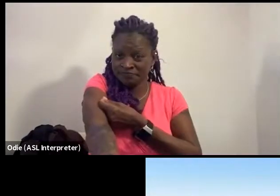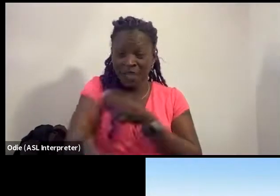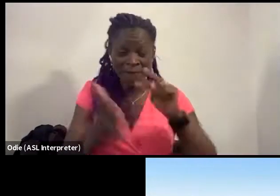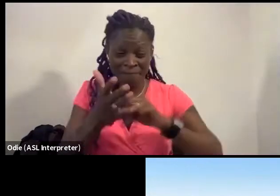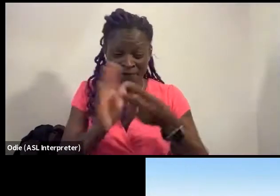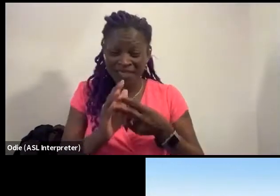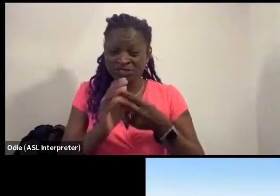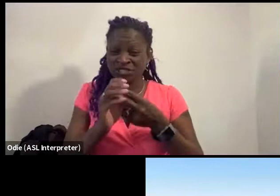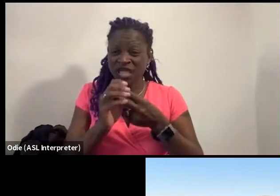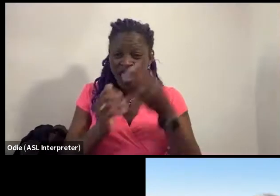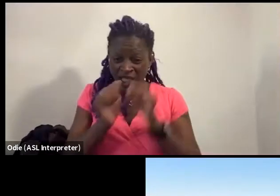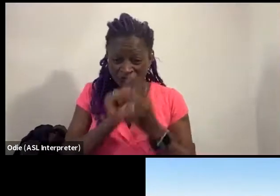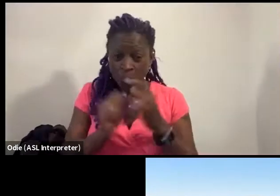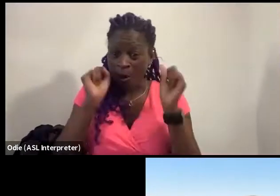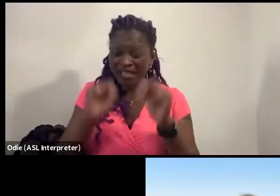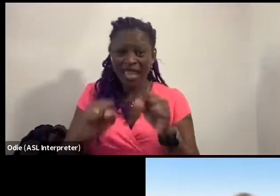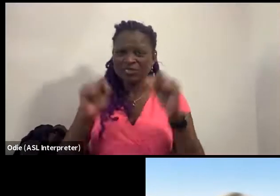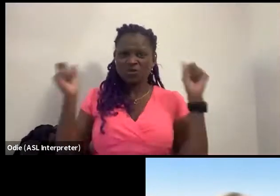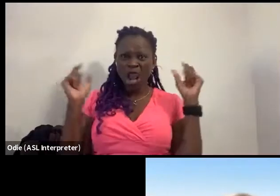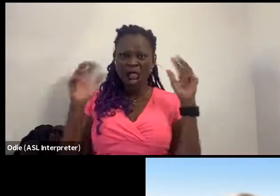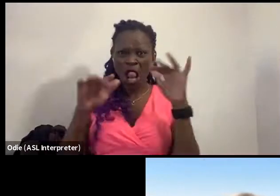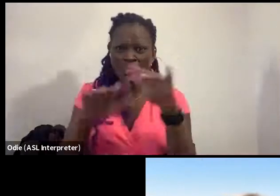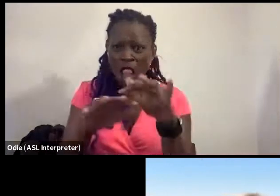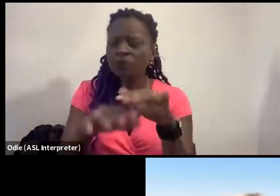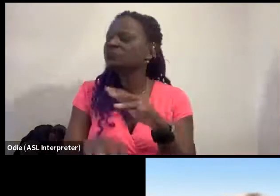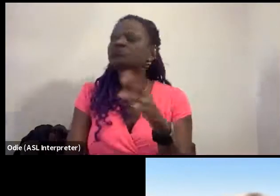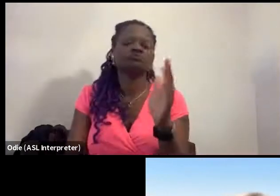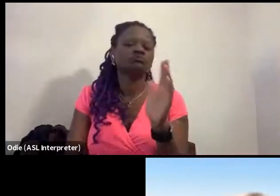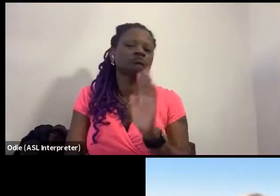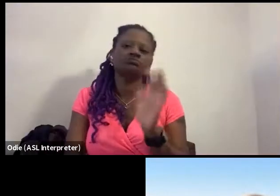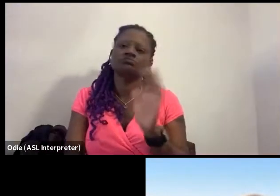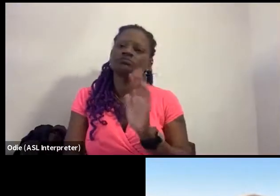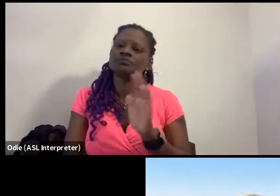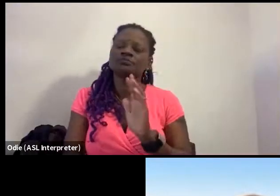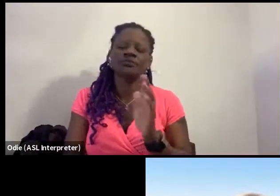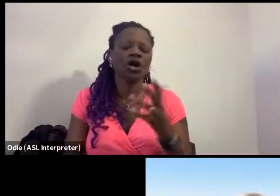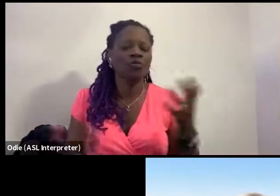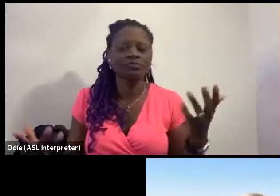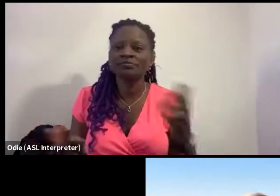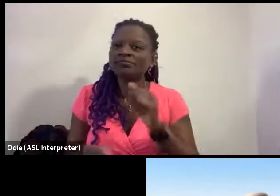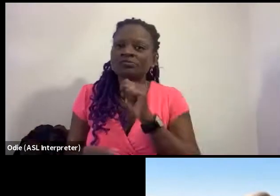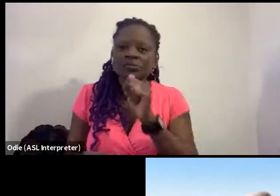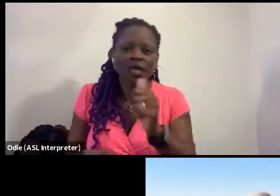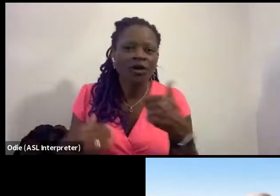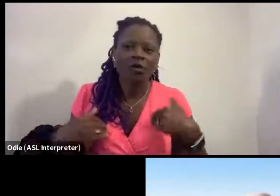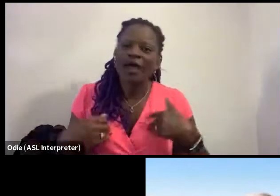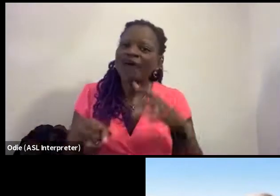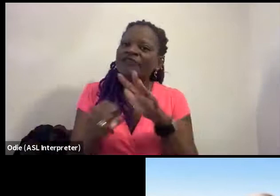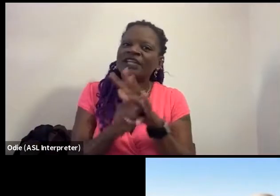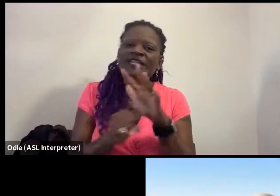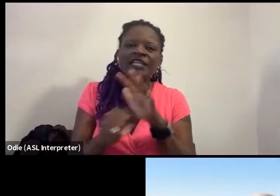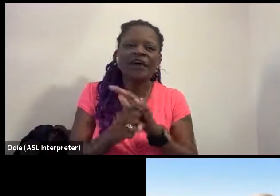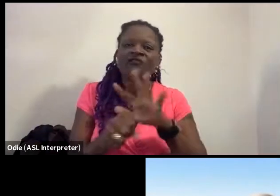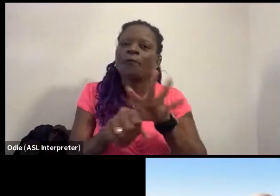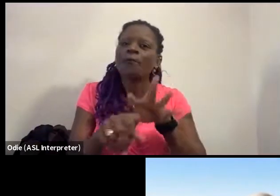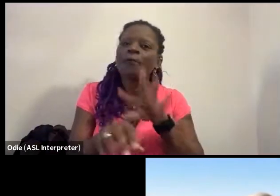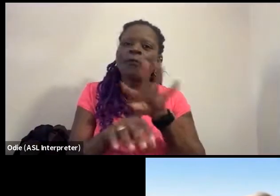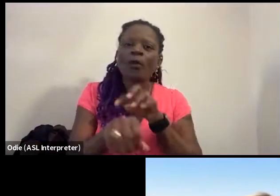who wants one will be able to find an important appointment. We'll have we have more than four hundred and eleven thousand residents, 16 and